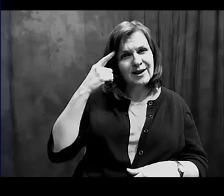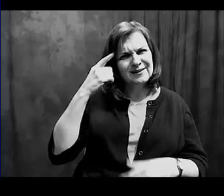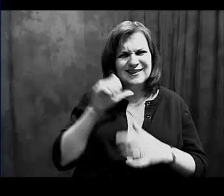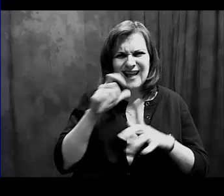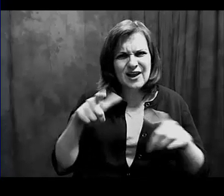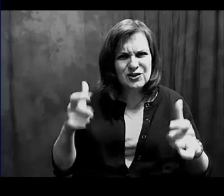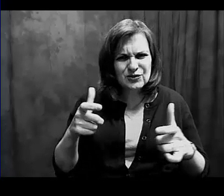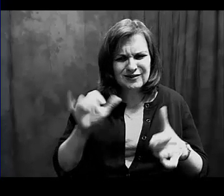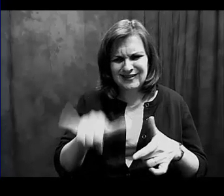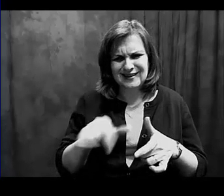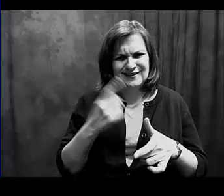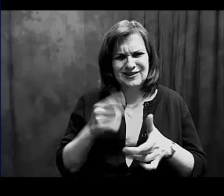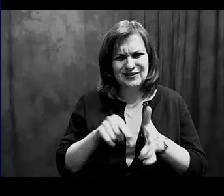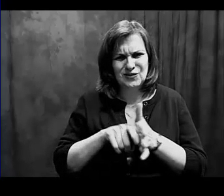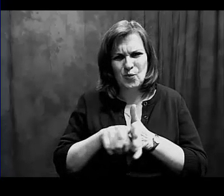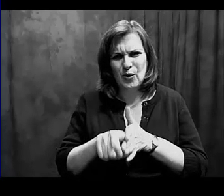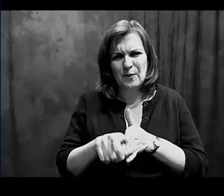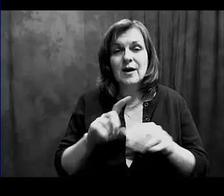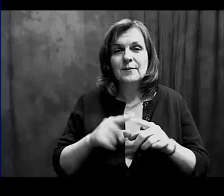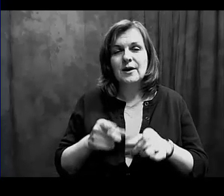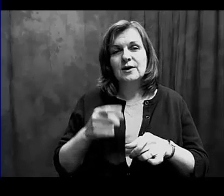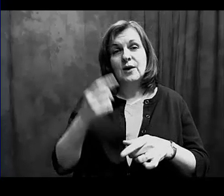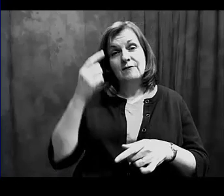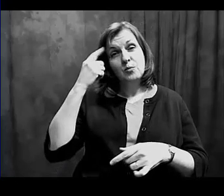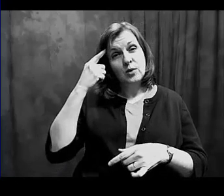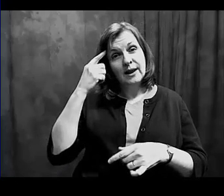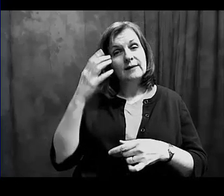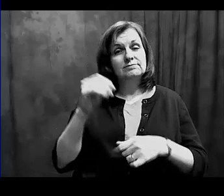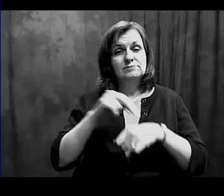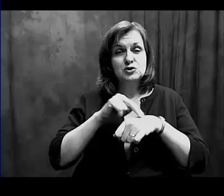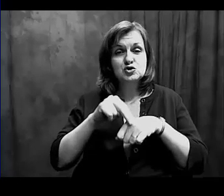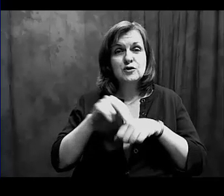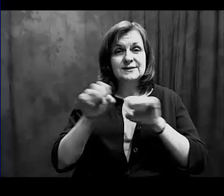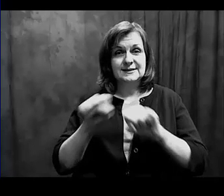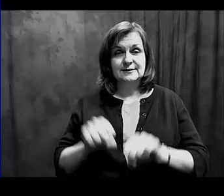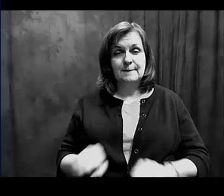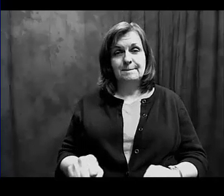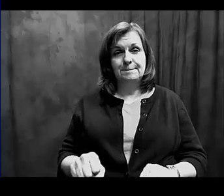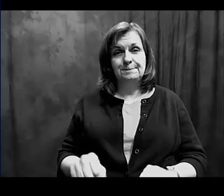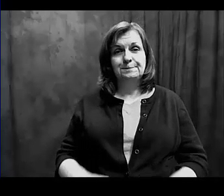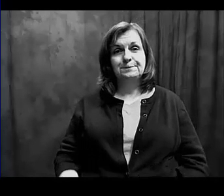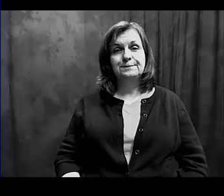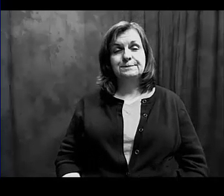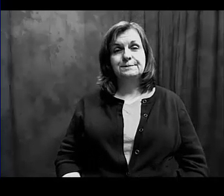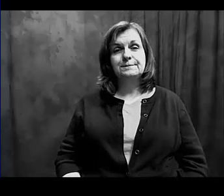it's an earthworm, ok!? But we've got a brain and nervous system notice that it has